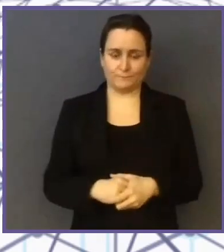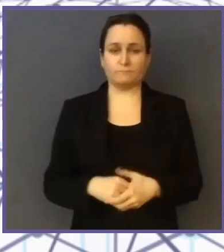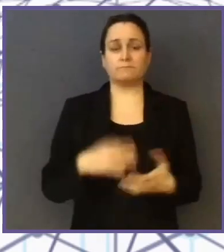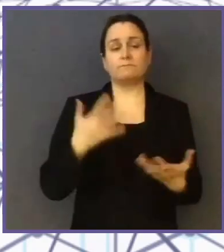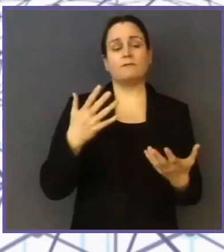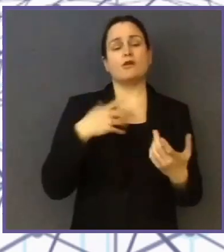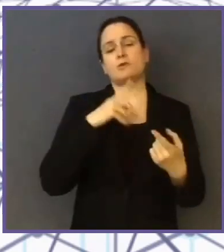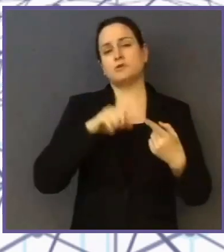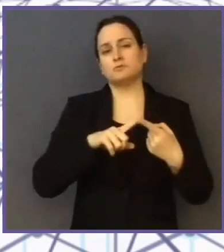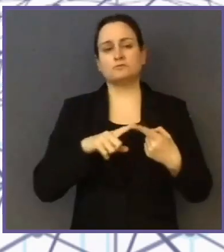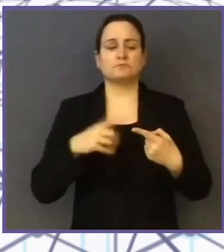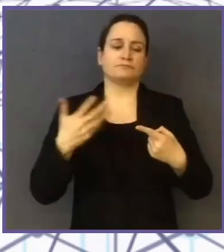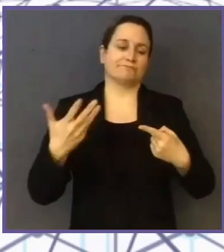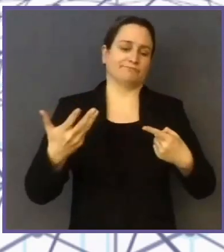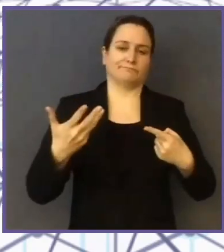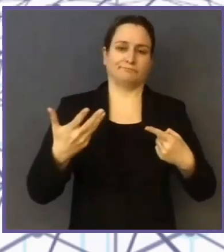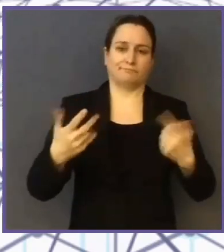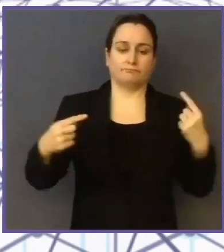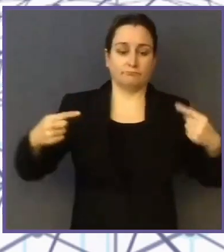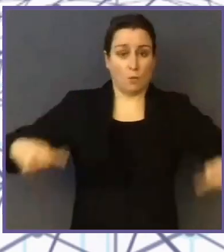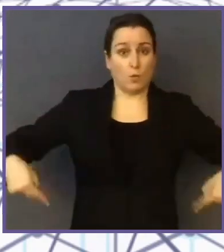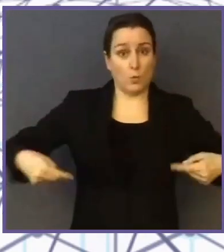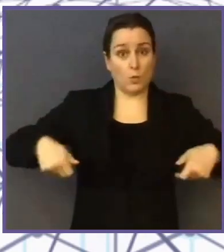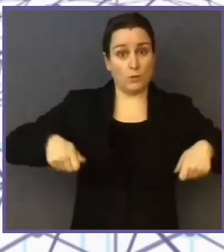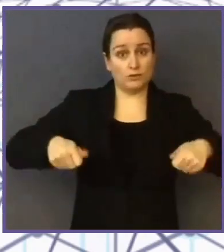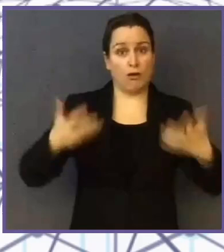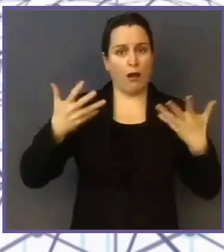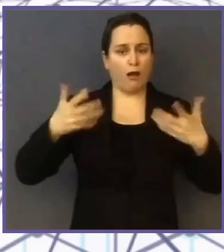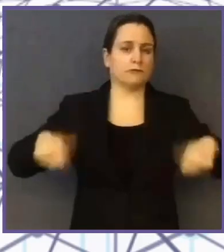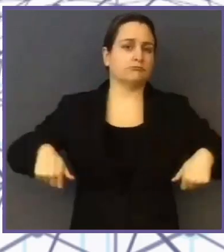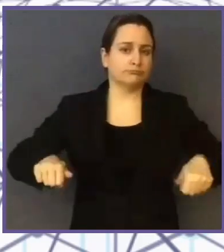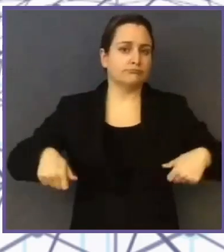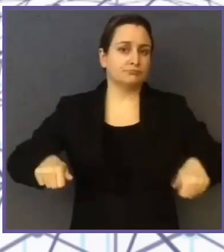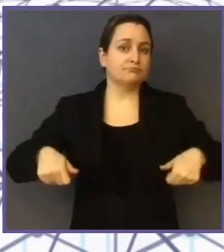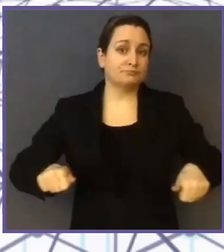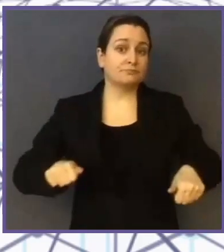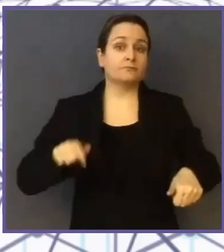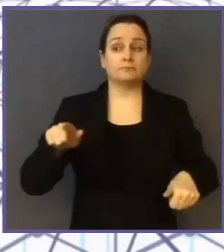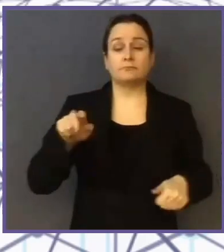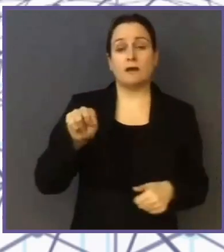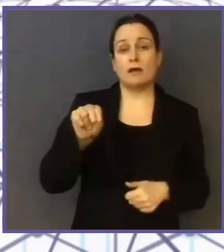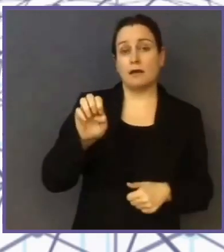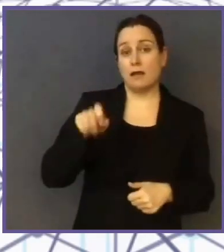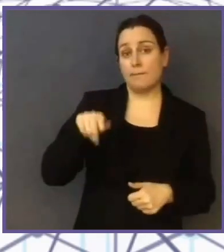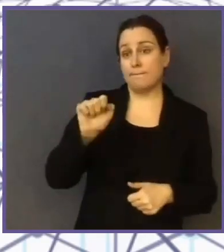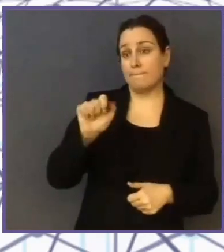So these are sorely needed in Nepal, they're sorely needed in a lot of places and they're an obvious high priority.